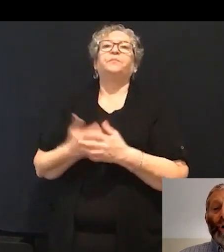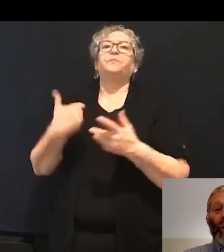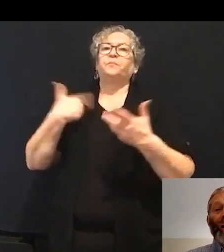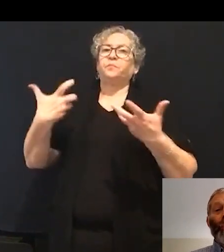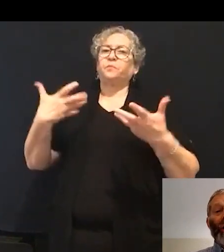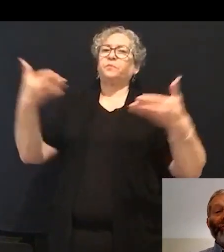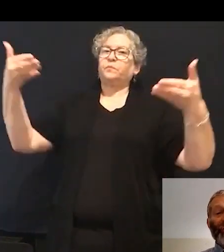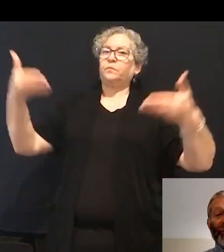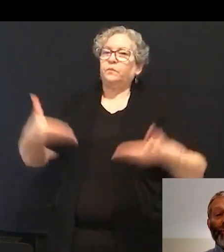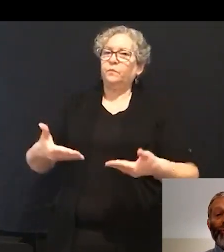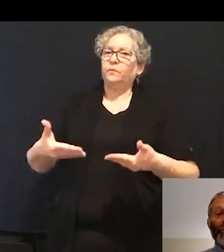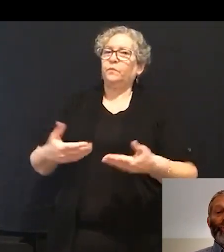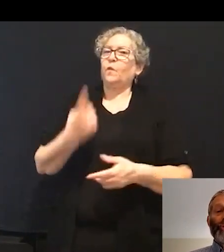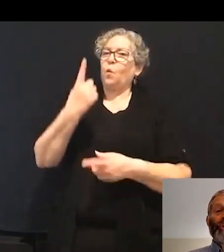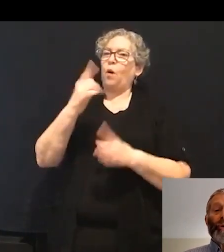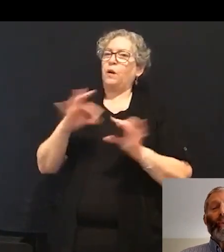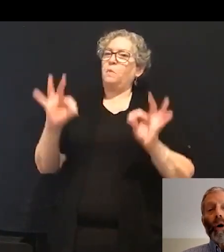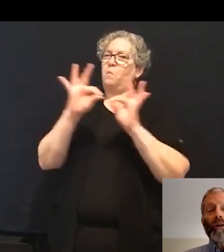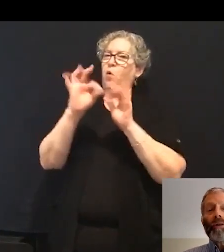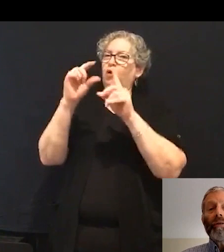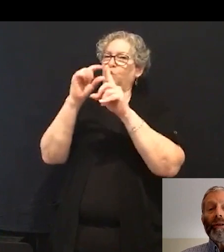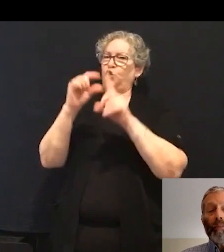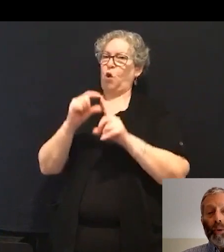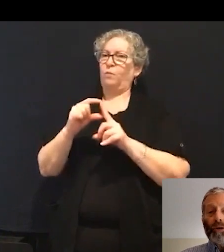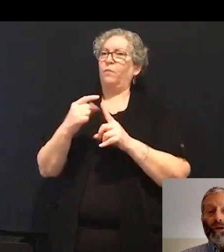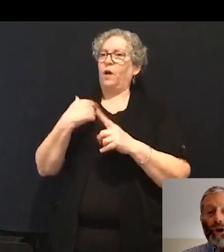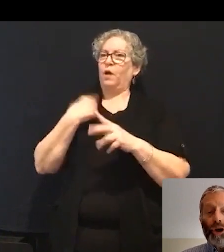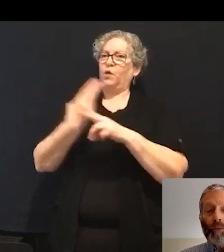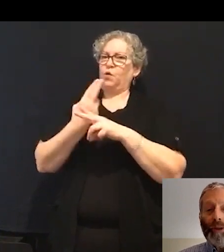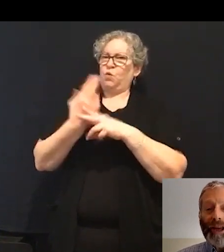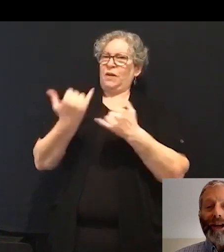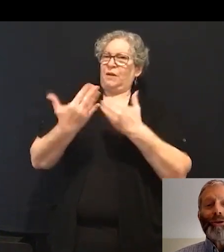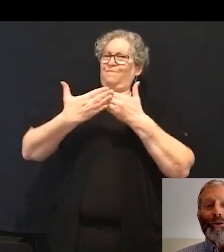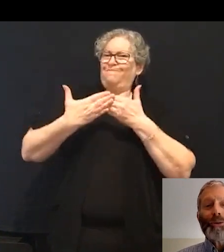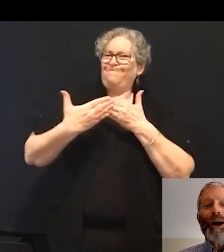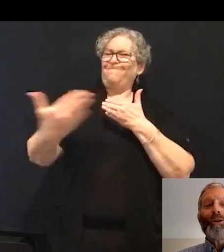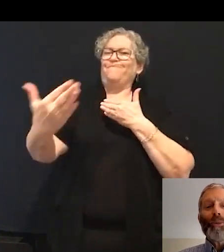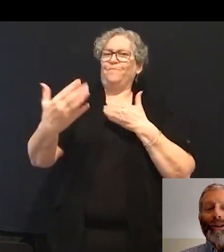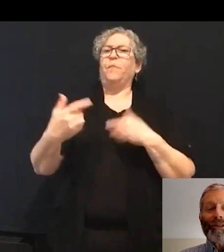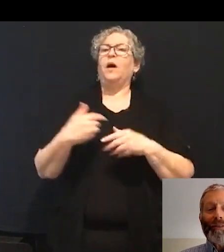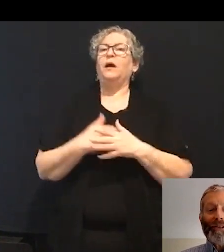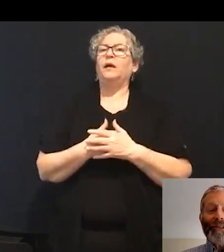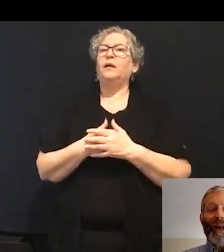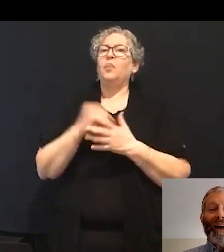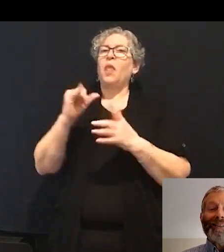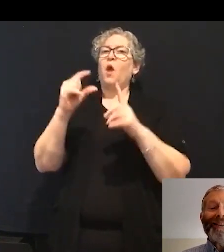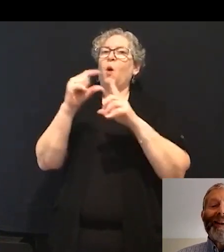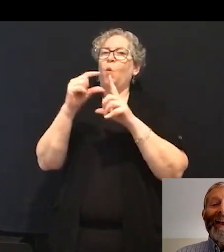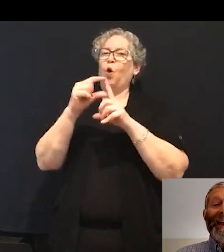So I wanted to introduce one important term that I use throughout the rest of the slides.